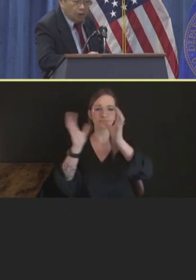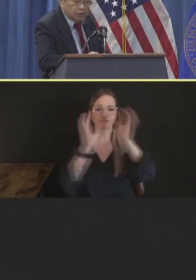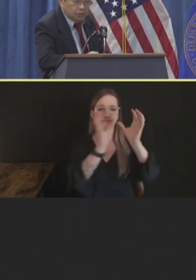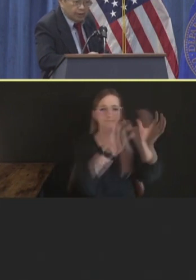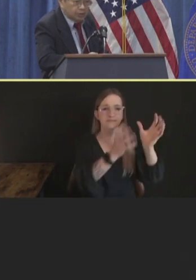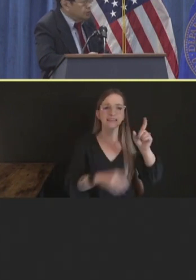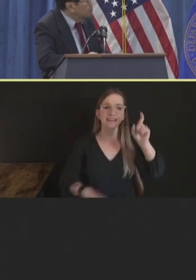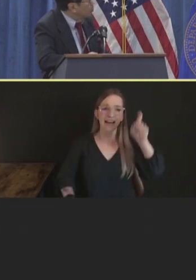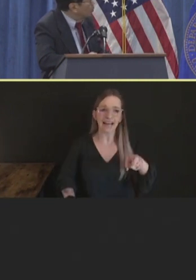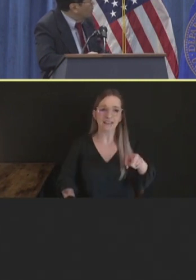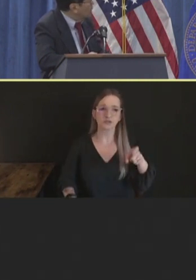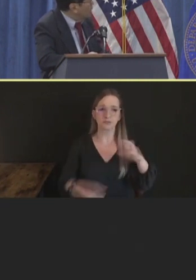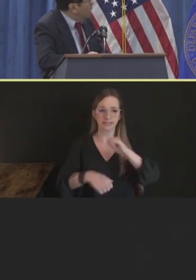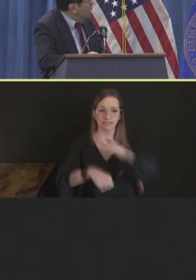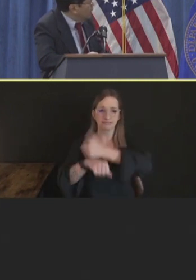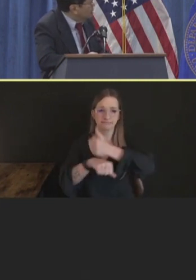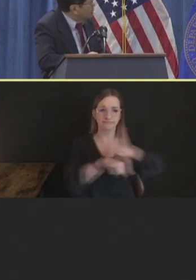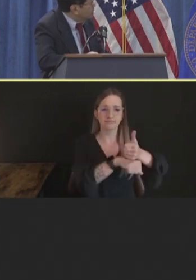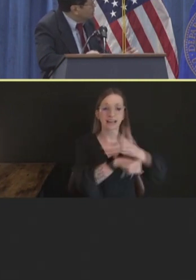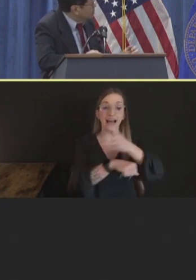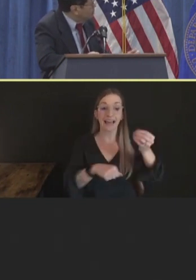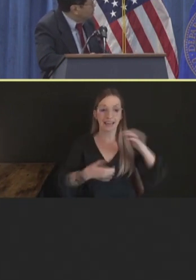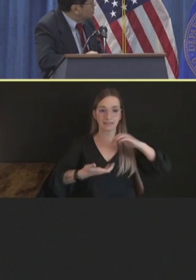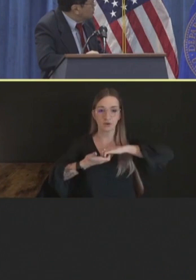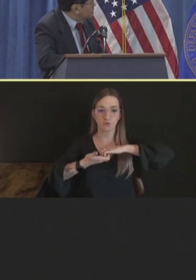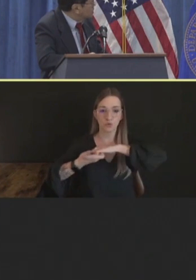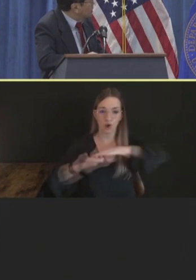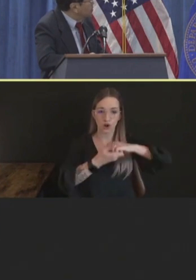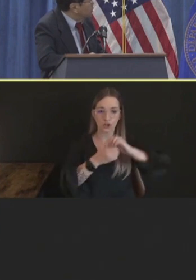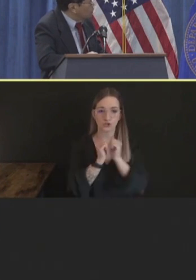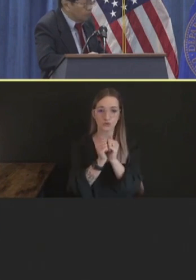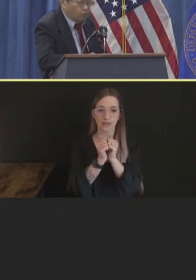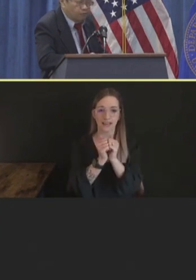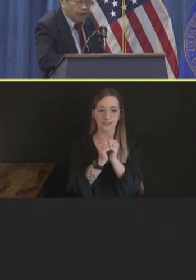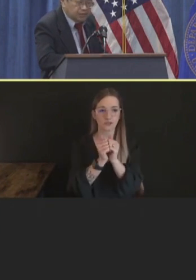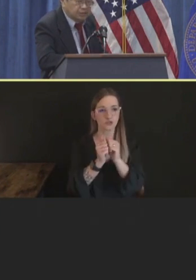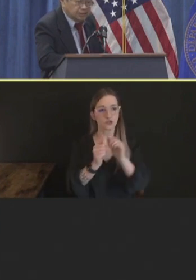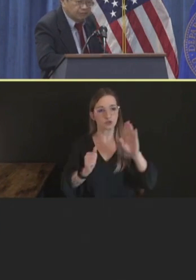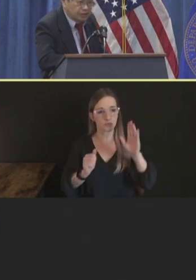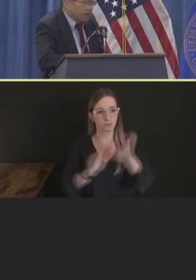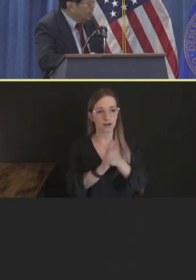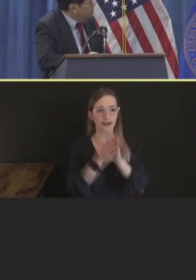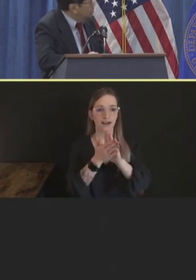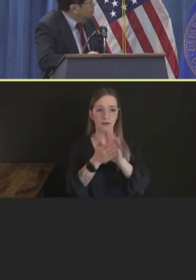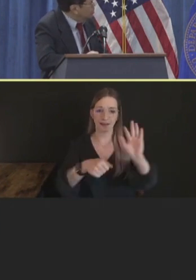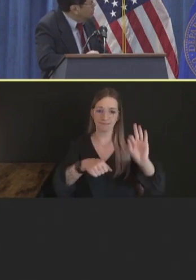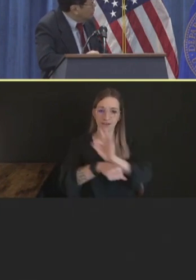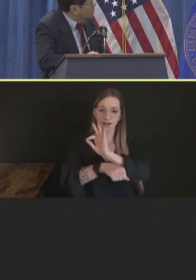together to work in a functional system in order for vaccine safety to monitor and to